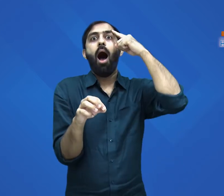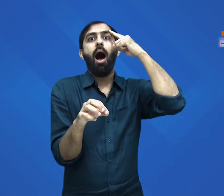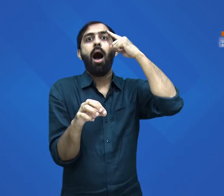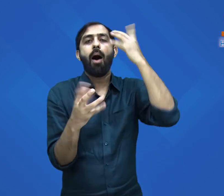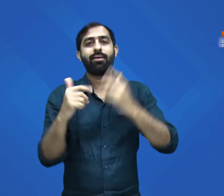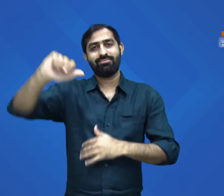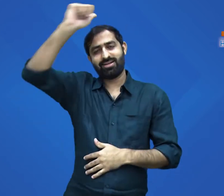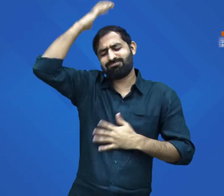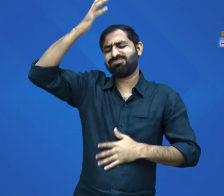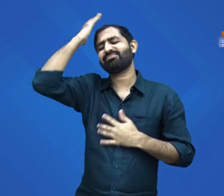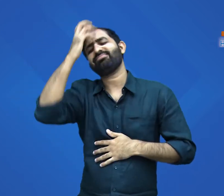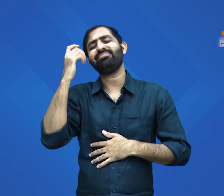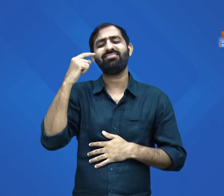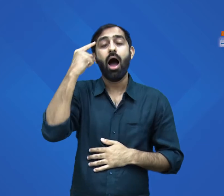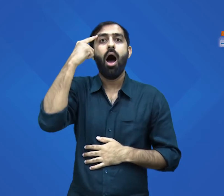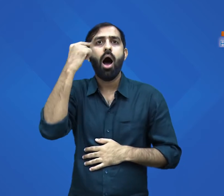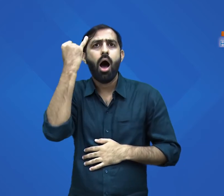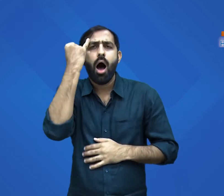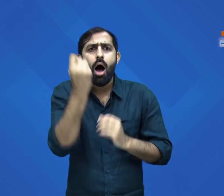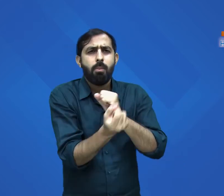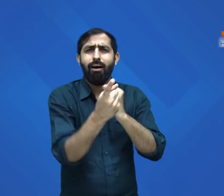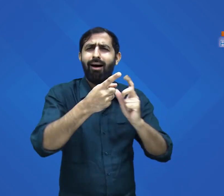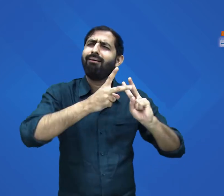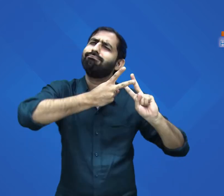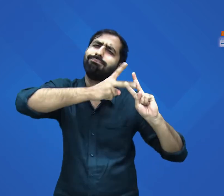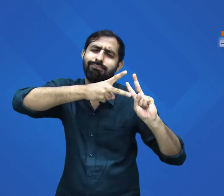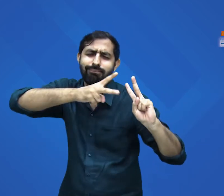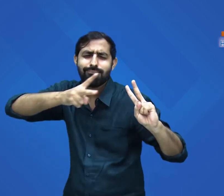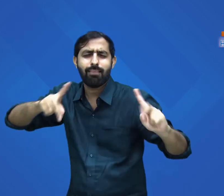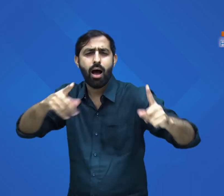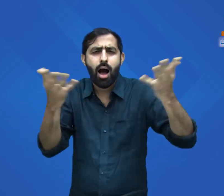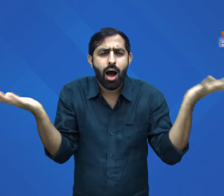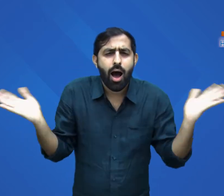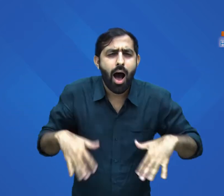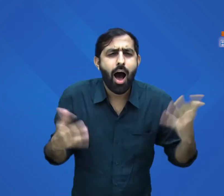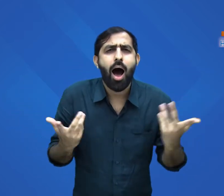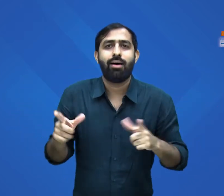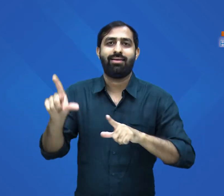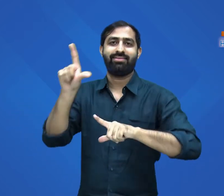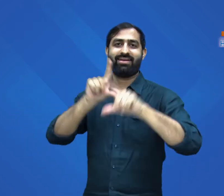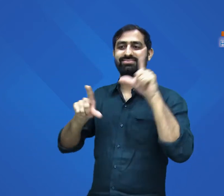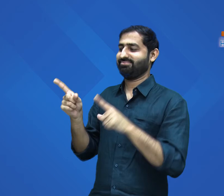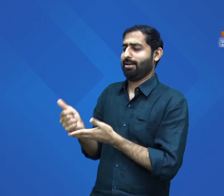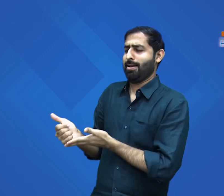when they are just sitting and having tea, or they are bathing and then suddenly they will have a thought which could change a lot of things.